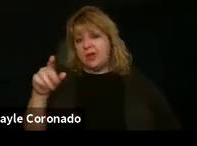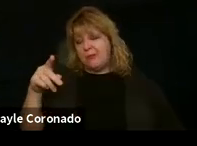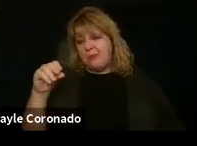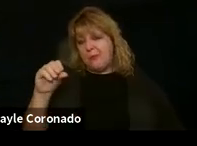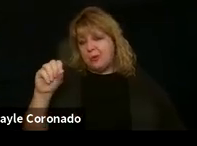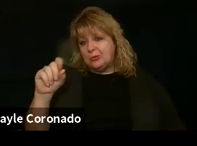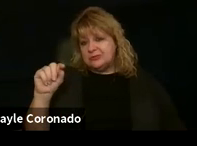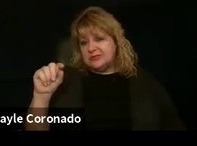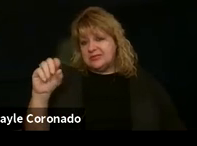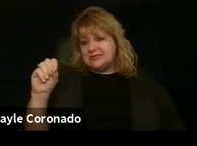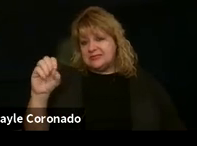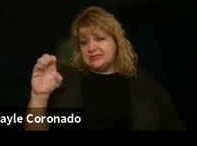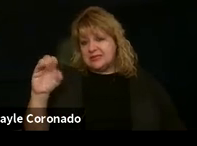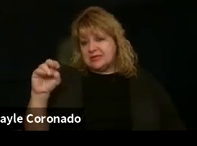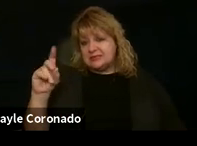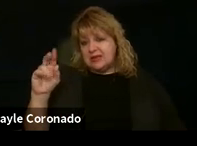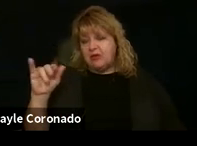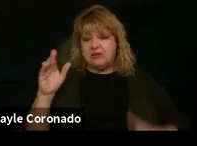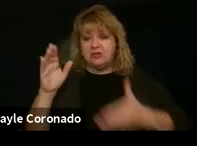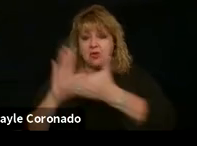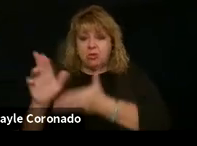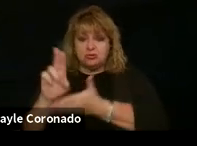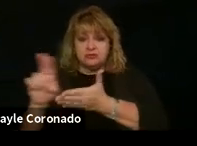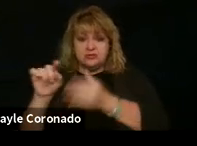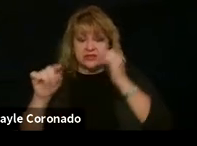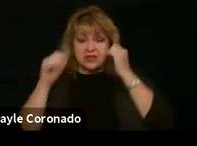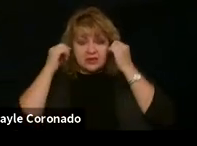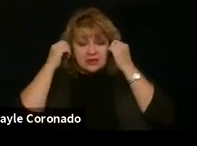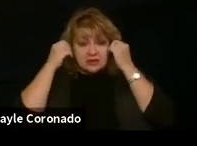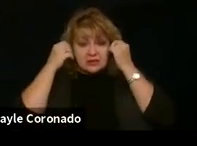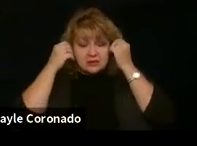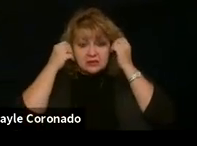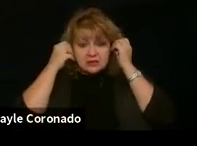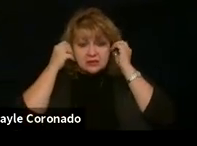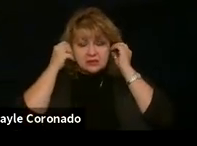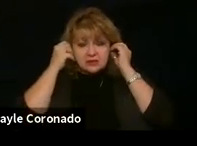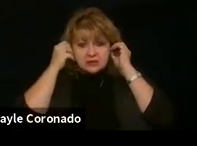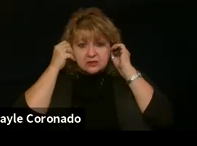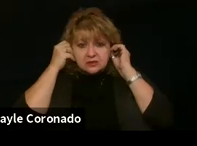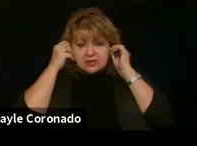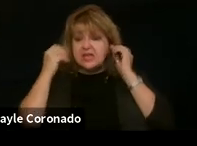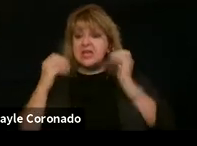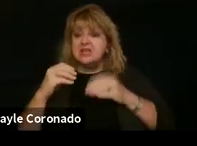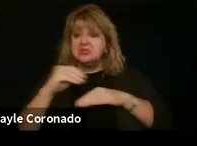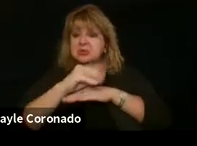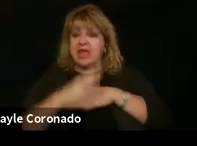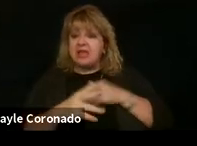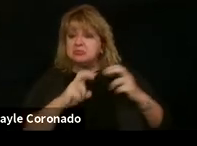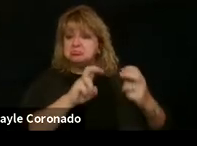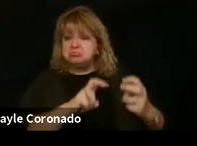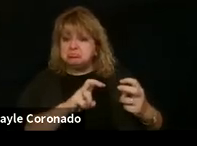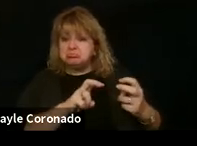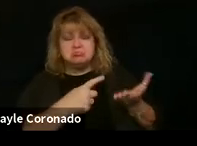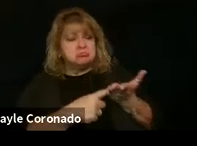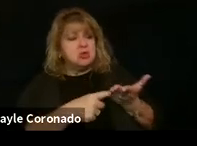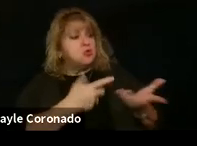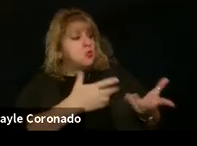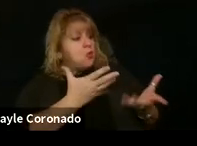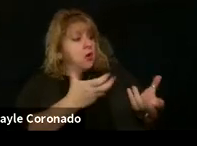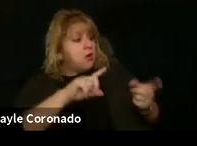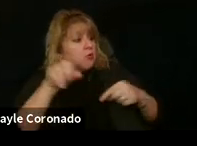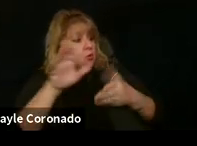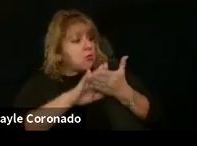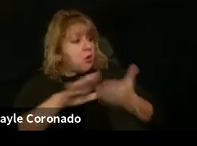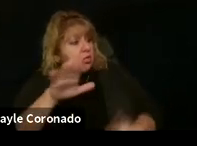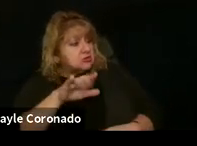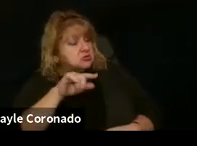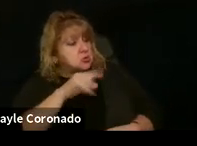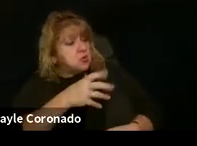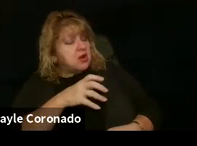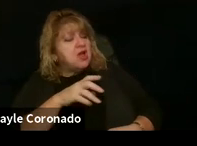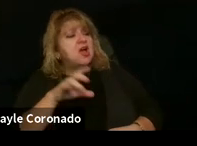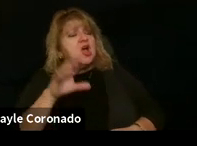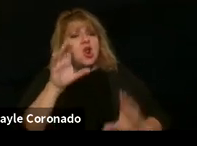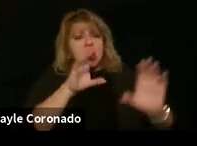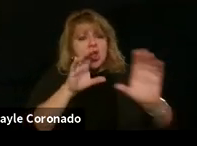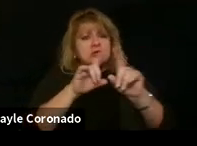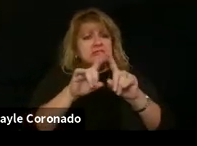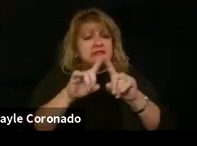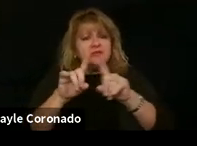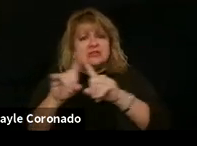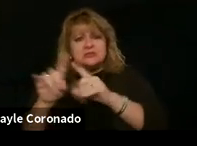This is where the the counselors can actually sit there. Let's just say if there's a student who is interested in going to college, they can help them find out information about the schools.